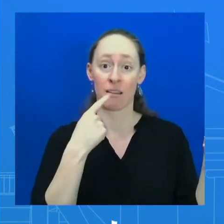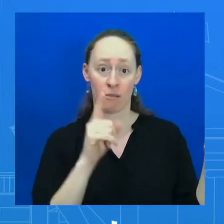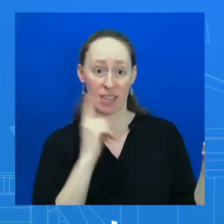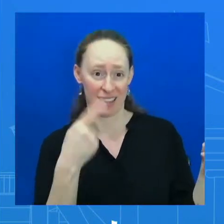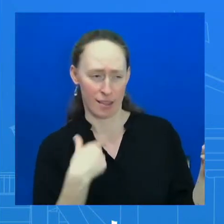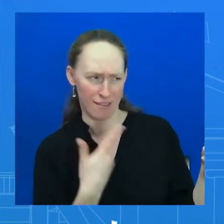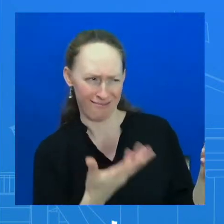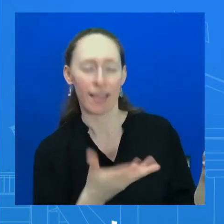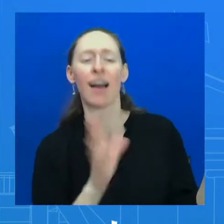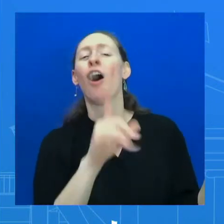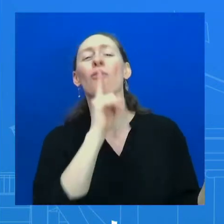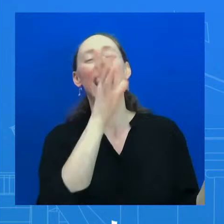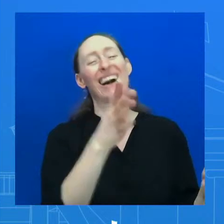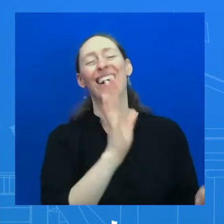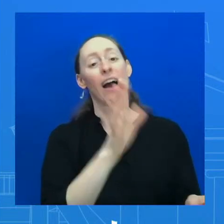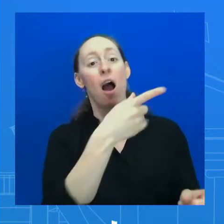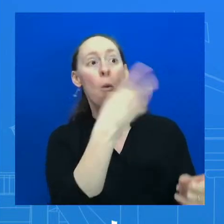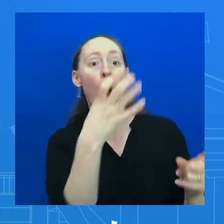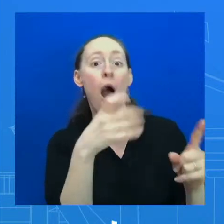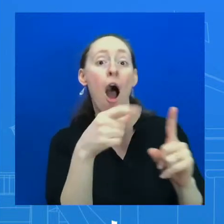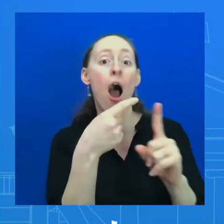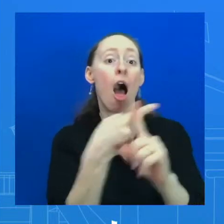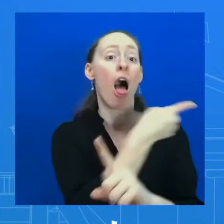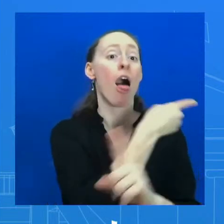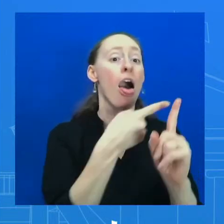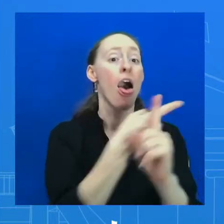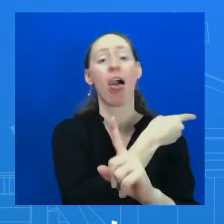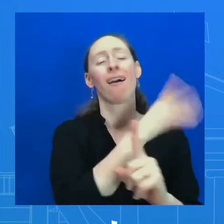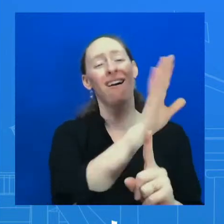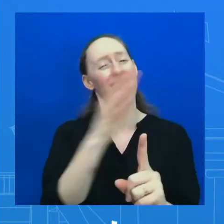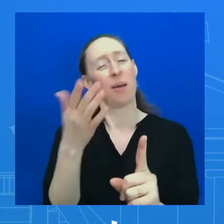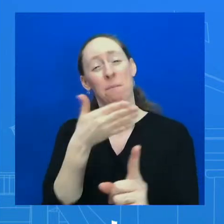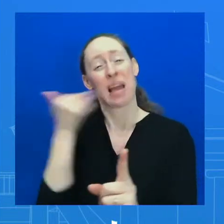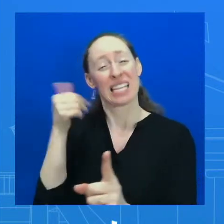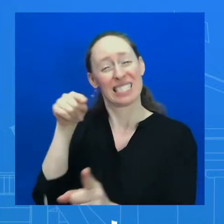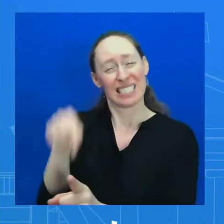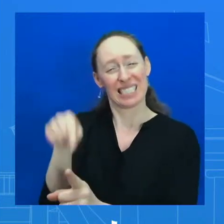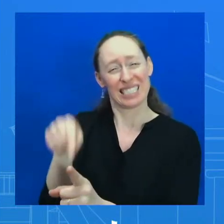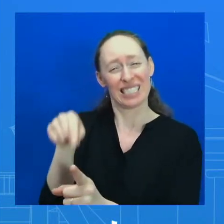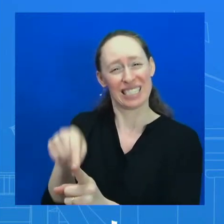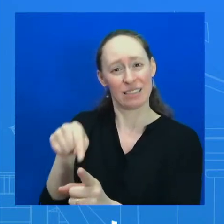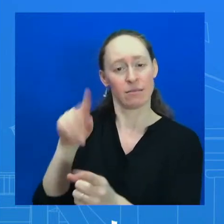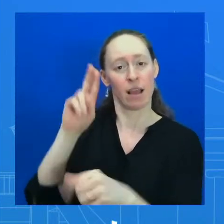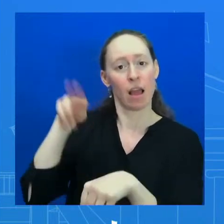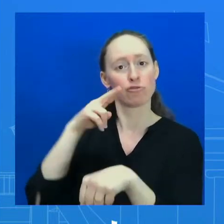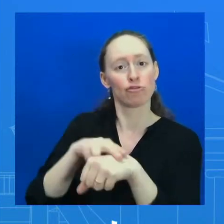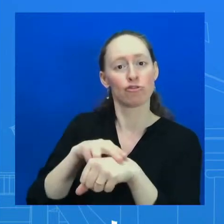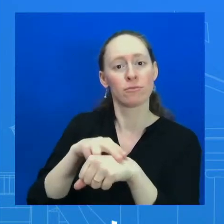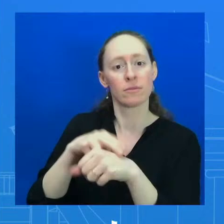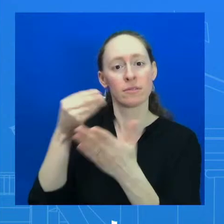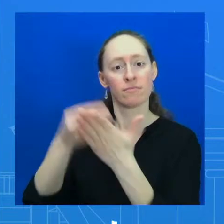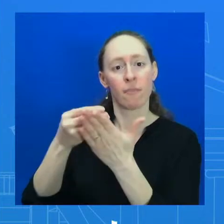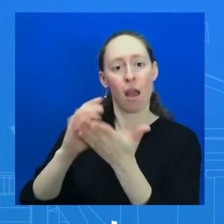is to pass that national security supplemental. That's what we want to see. It'll -- it'll get done in an -- overwhelmingly in a bipartisan way. Go ahead. AIDE: Karine, .